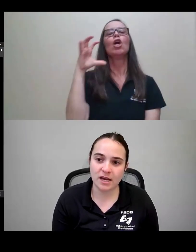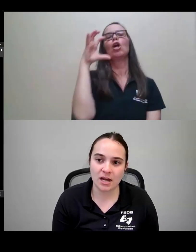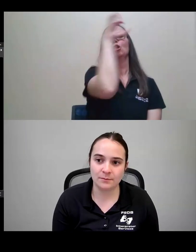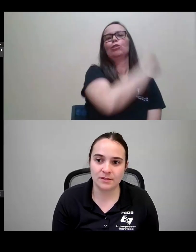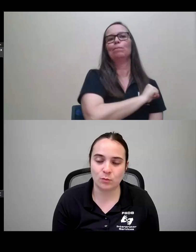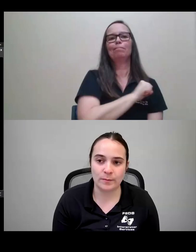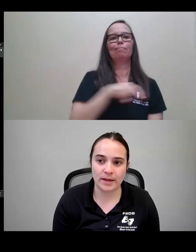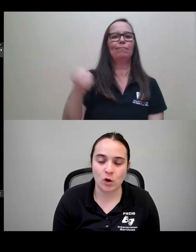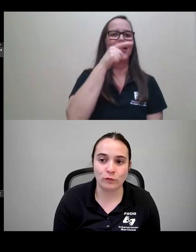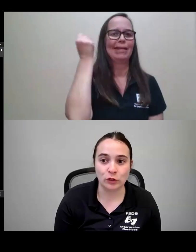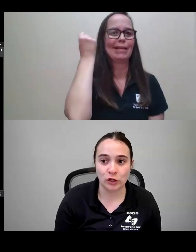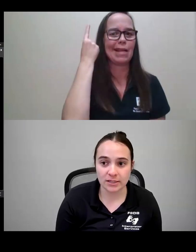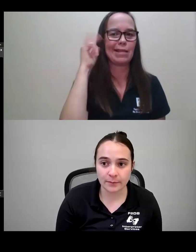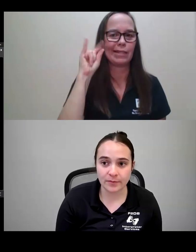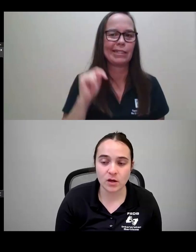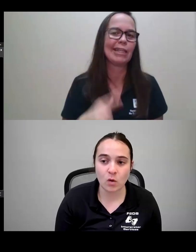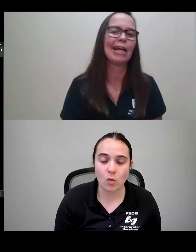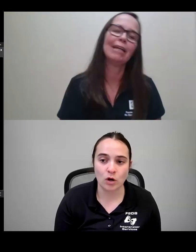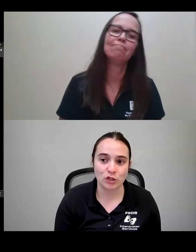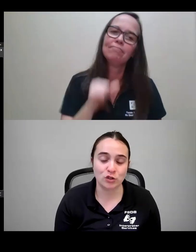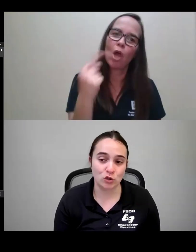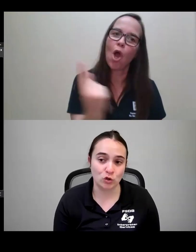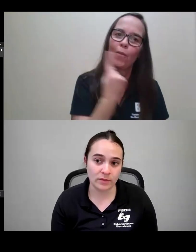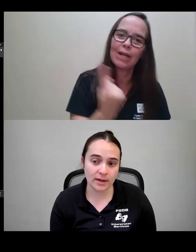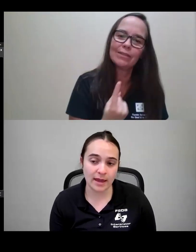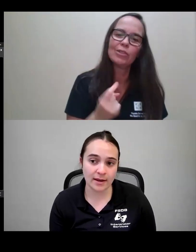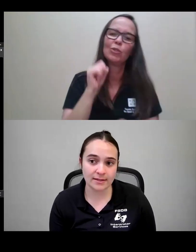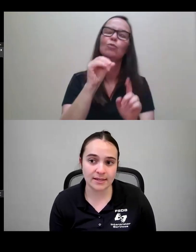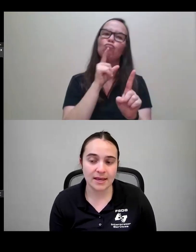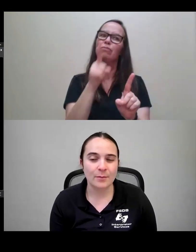oftentimes we might overlook something or assume they get it,